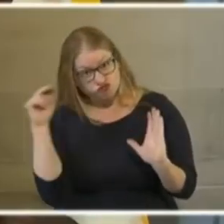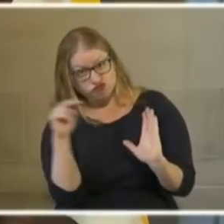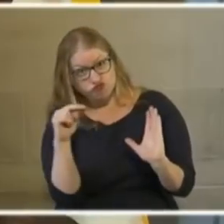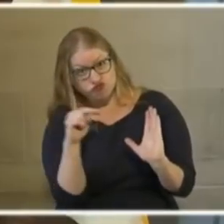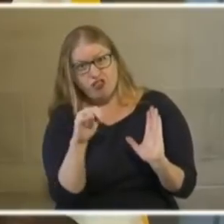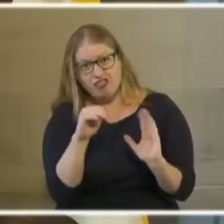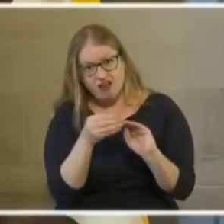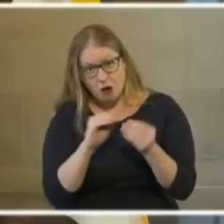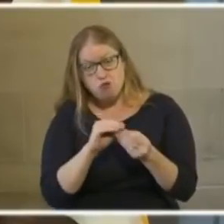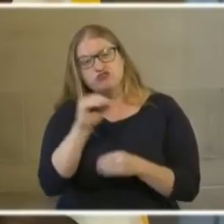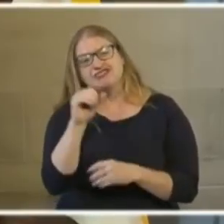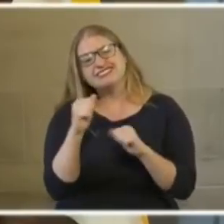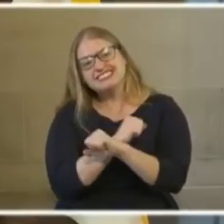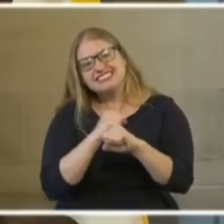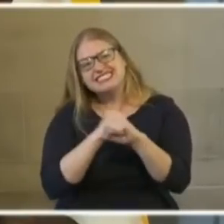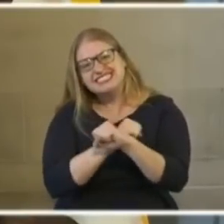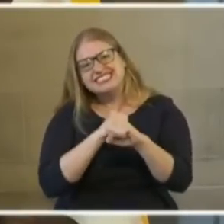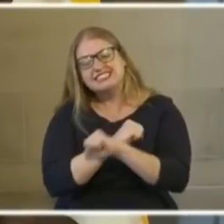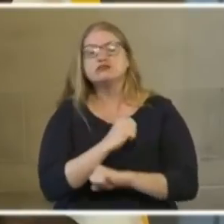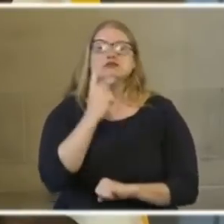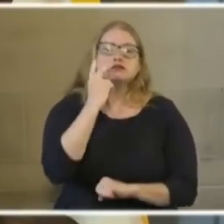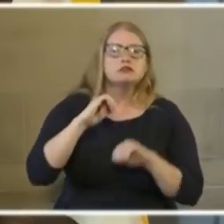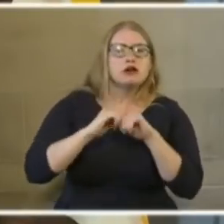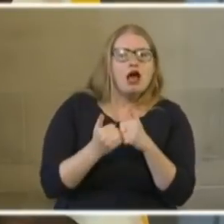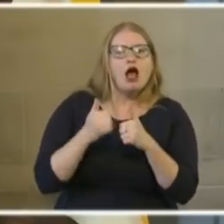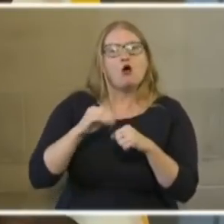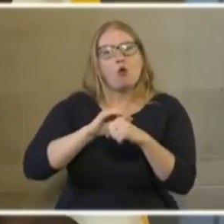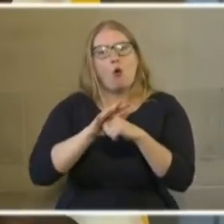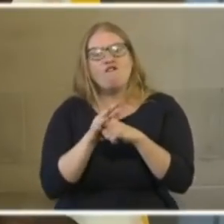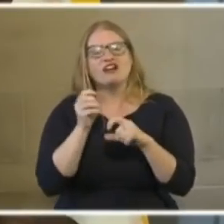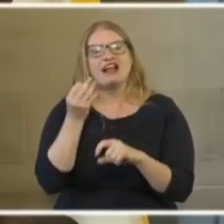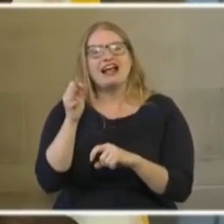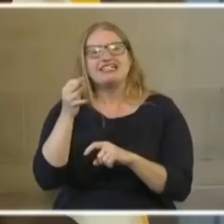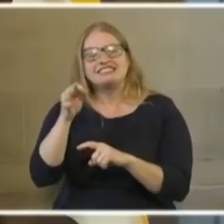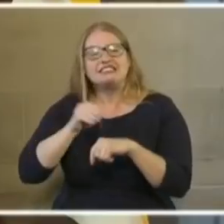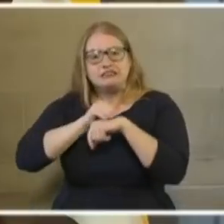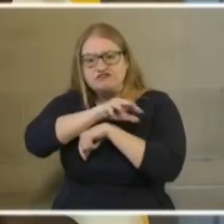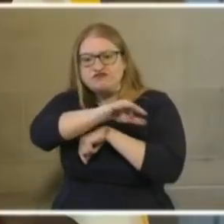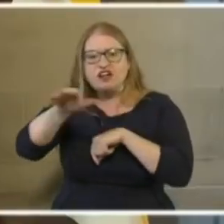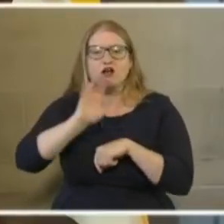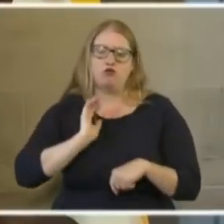DEPARTMENT OF PUBLIC HEALTH WEBSITE. I ENCOURAGE EVERYONE TO KEEP UP WITH THESE